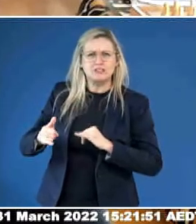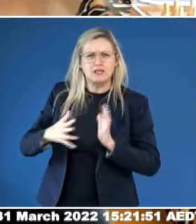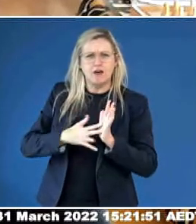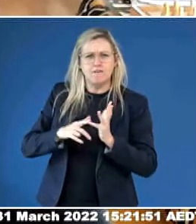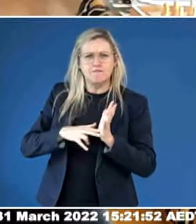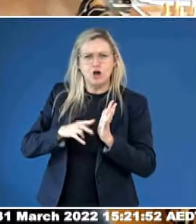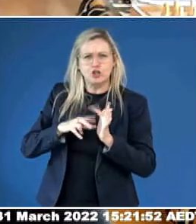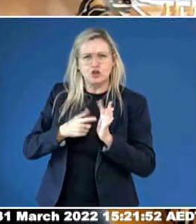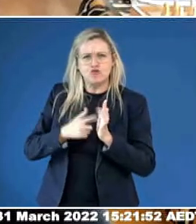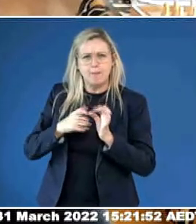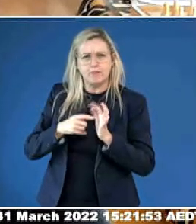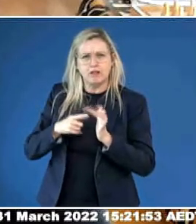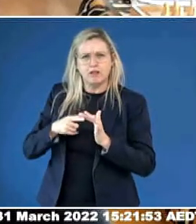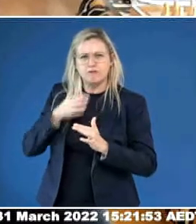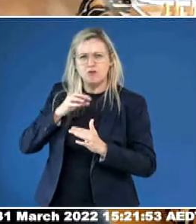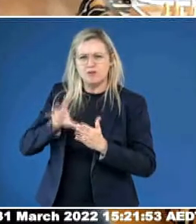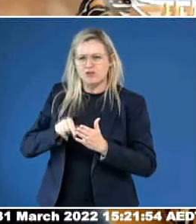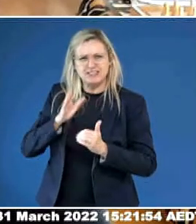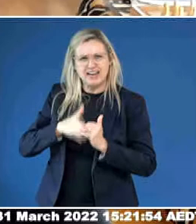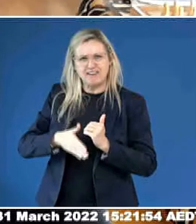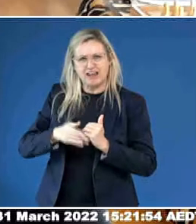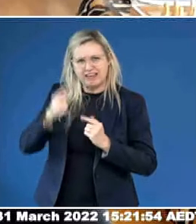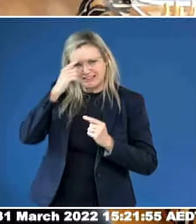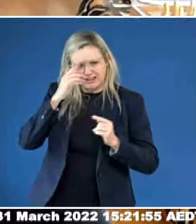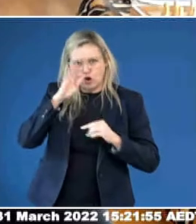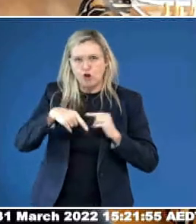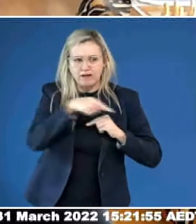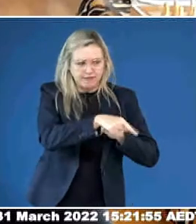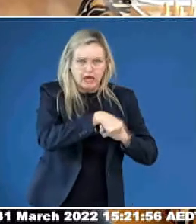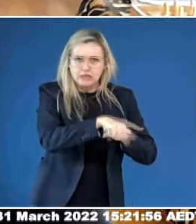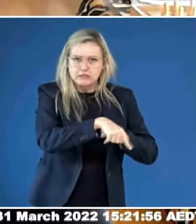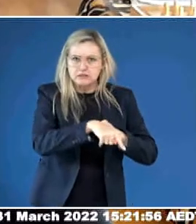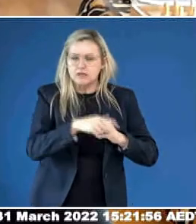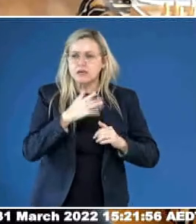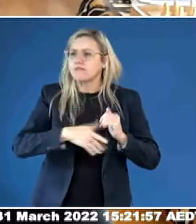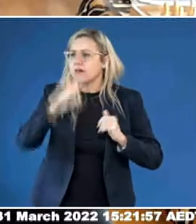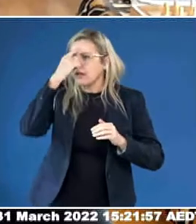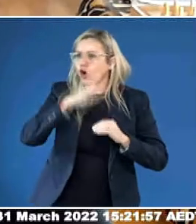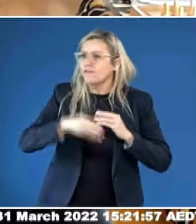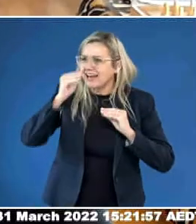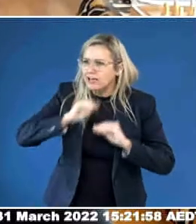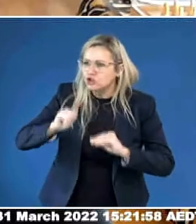And there is no attention given to that in terms of education, understanding, you know,